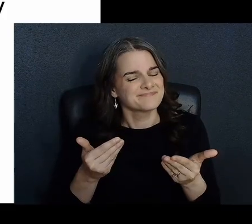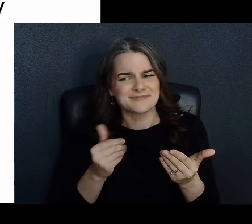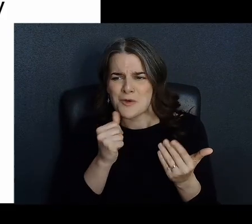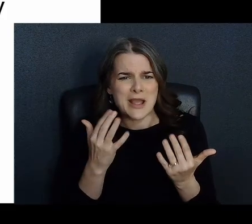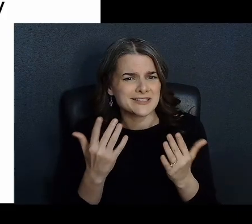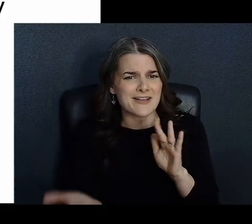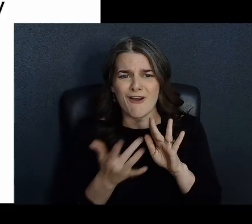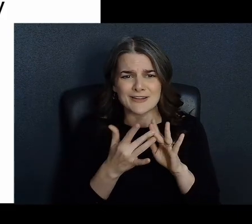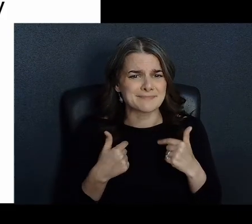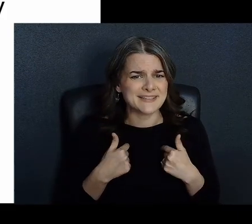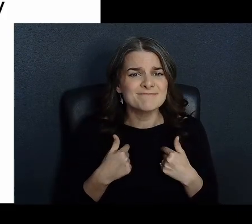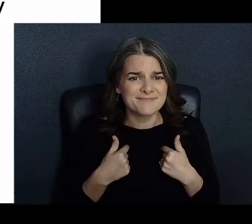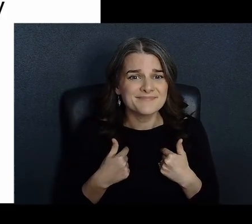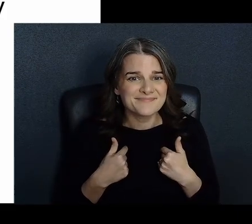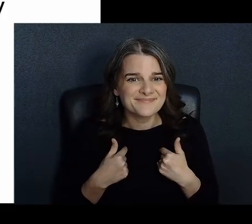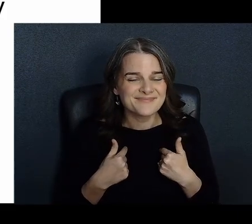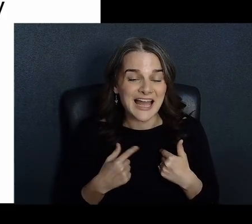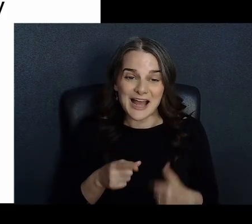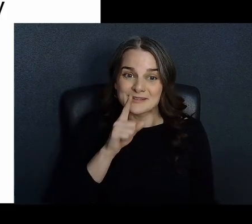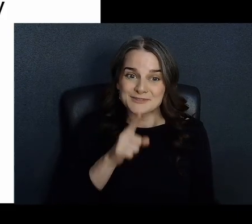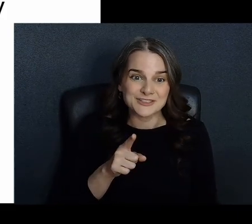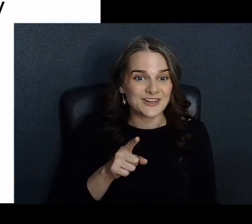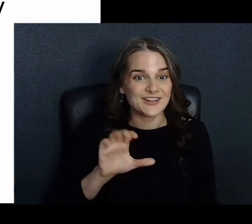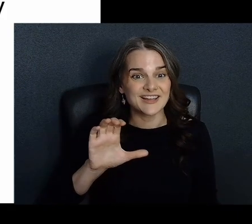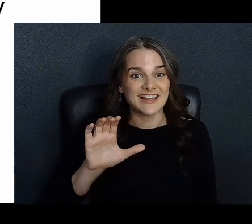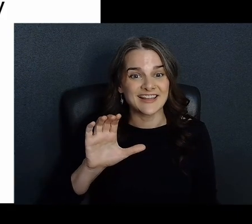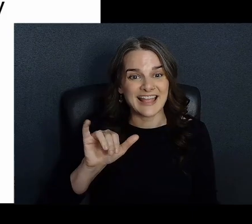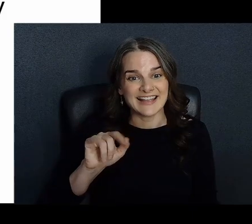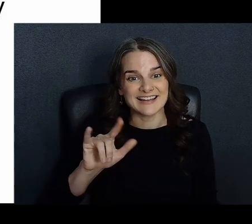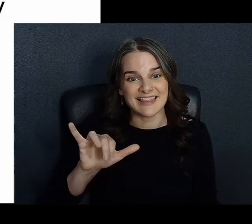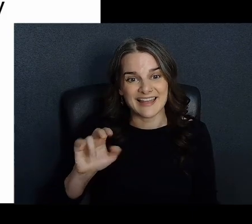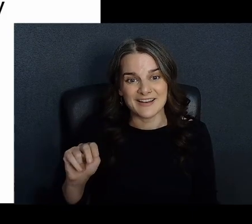I'm sure that Caitlin or Kirk can put up in the chat feature